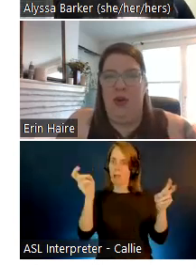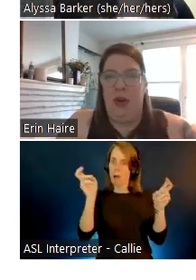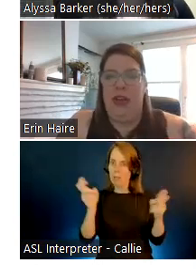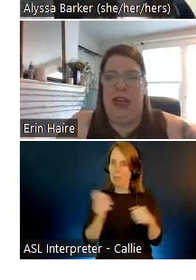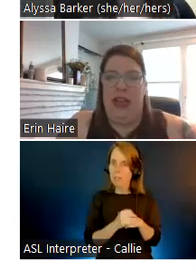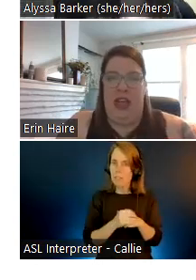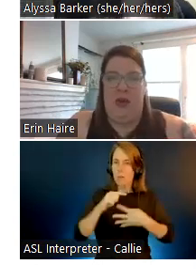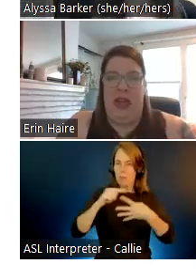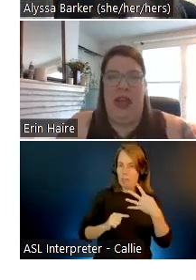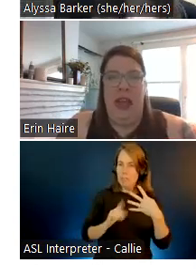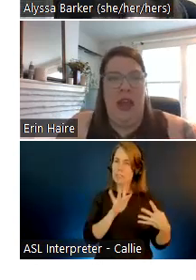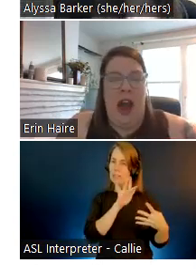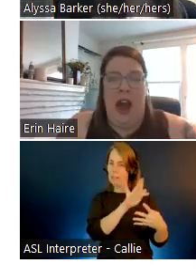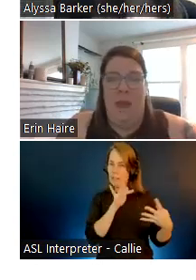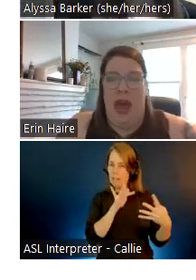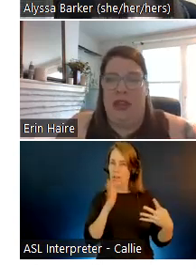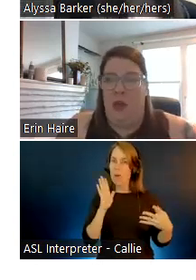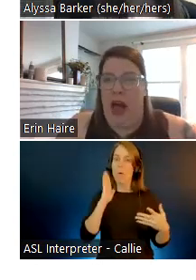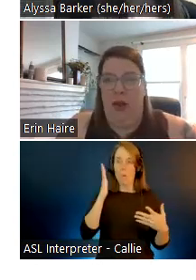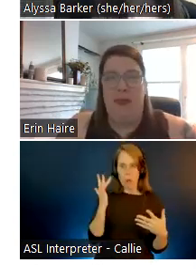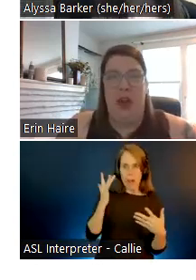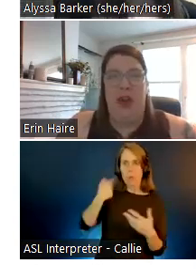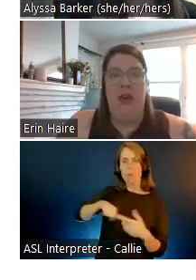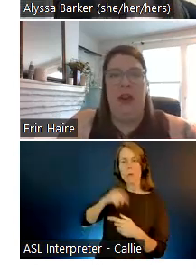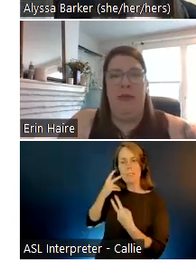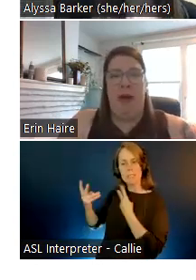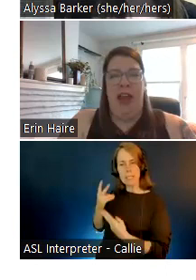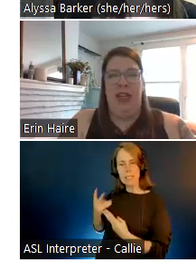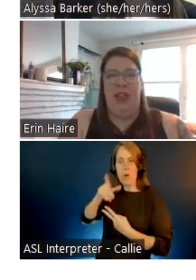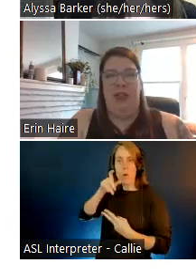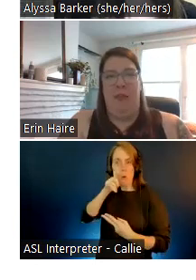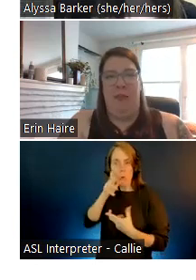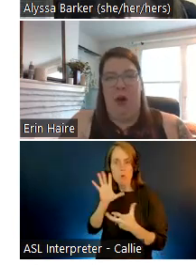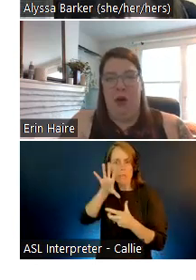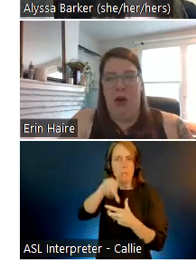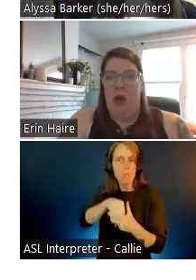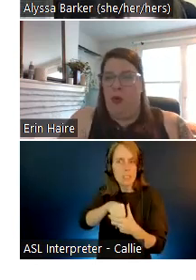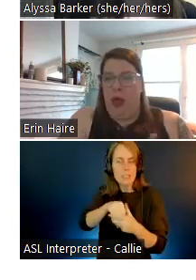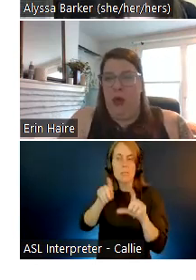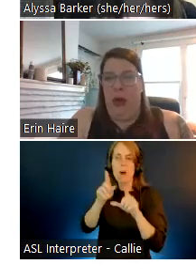we're getting in touch with um as well so if you wouldn't mind to do that poll real quick